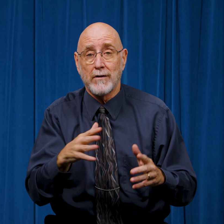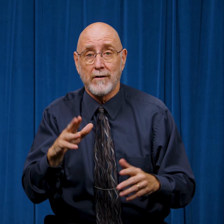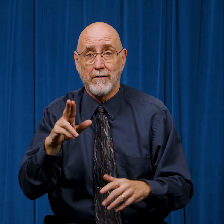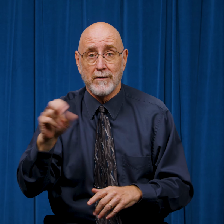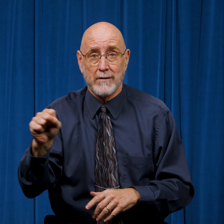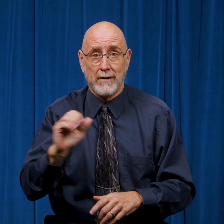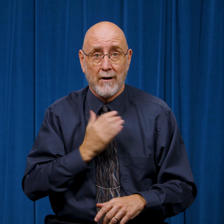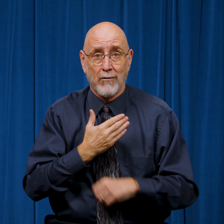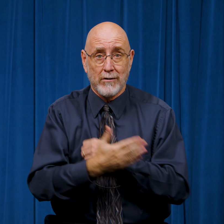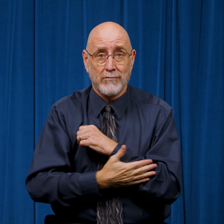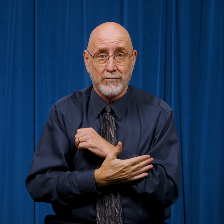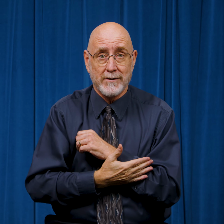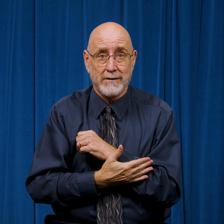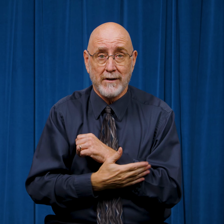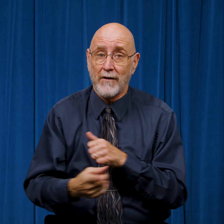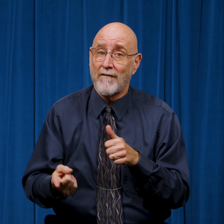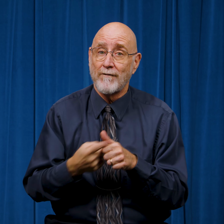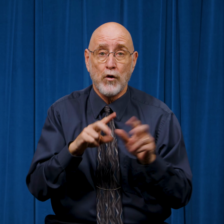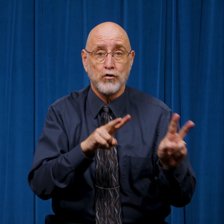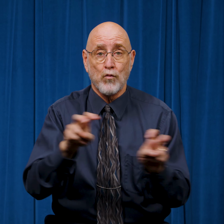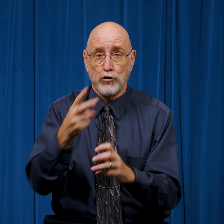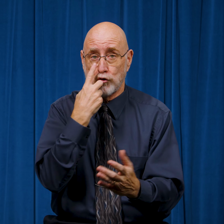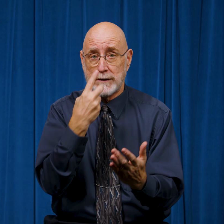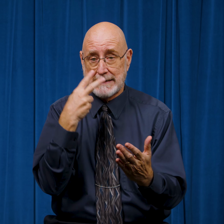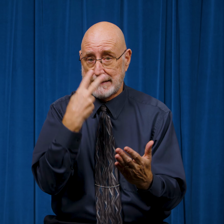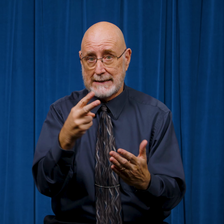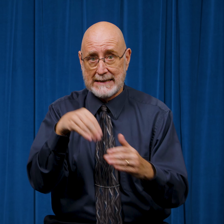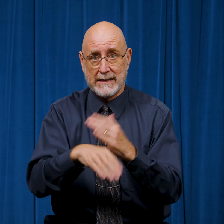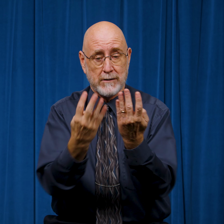The first quote that is seen in the rotunda of the memorial